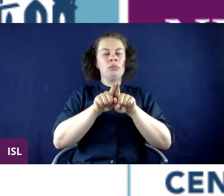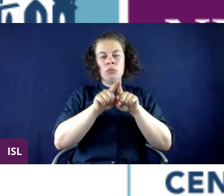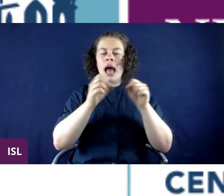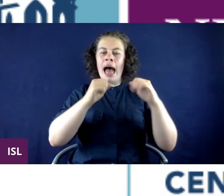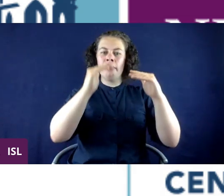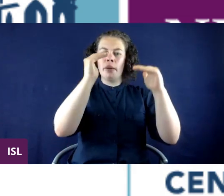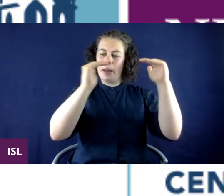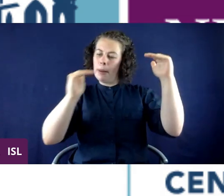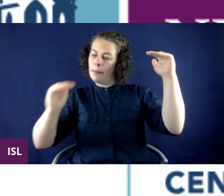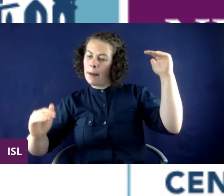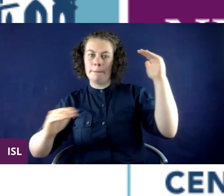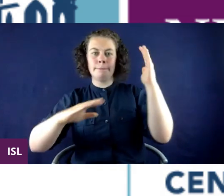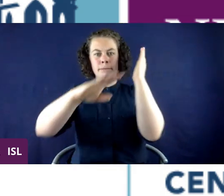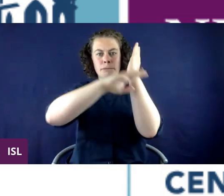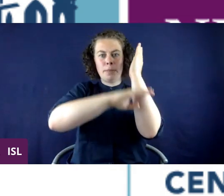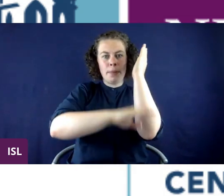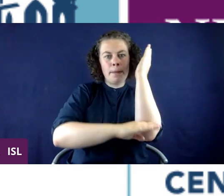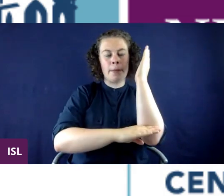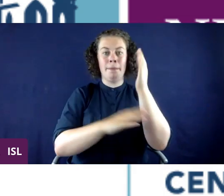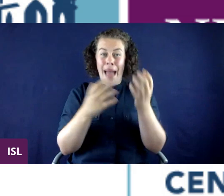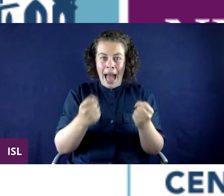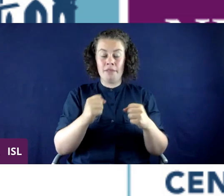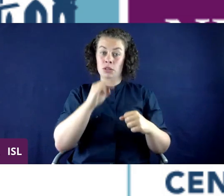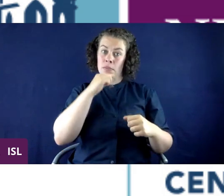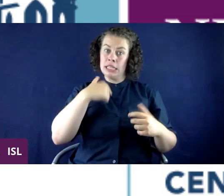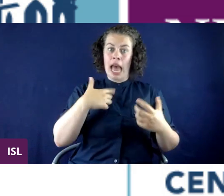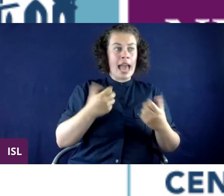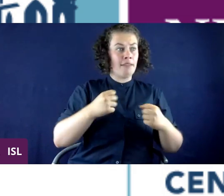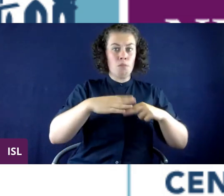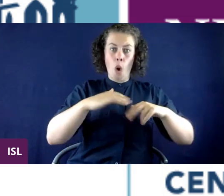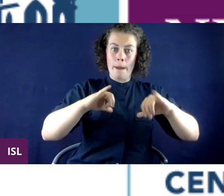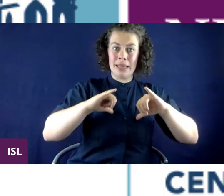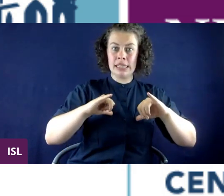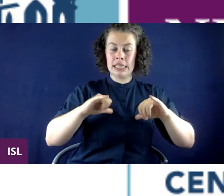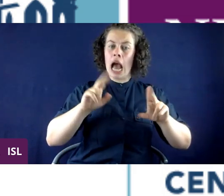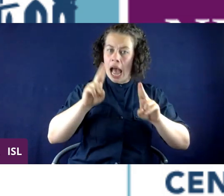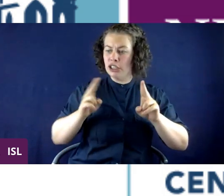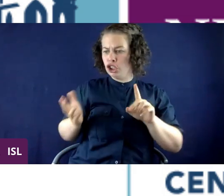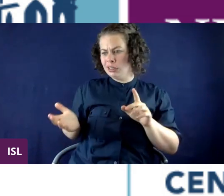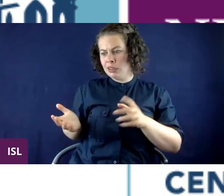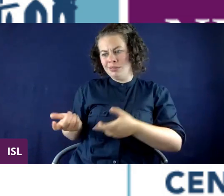when it comes to people with severe disabilities or those with deaf blindness or